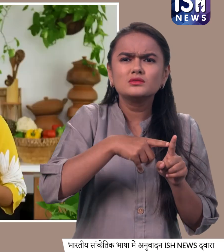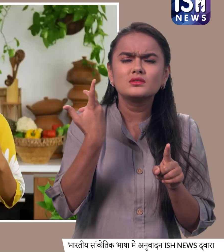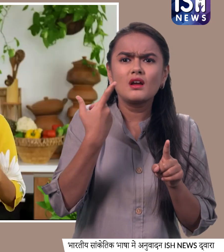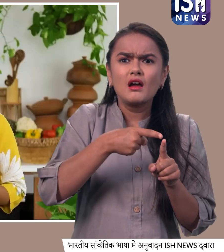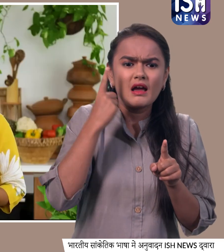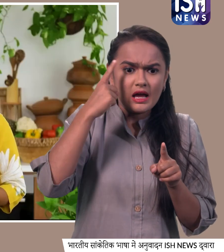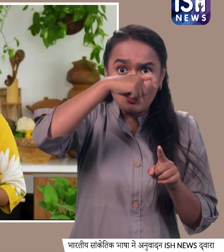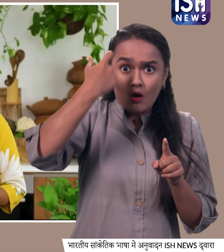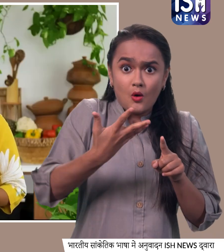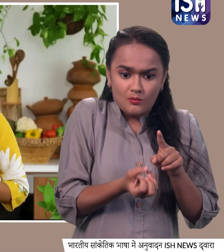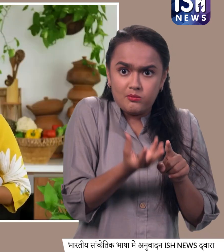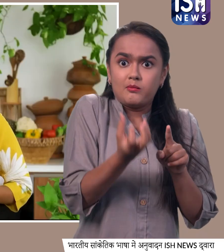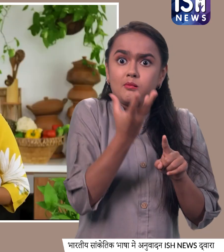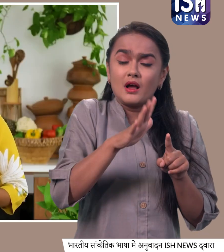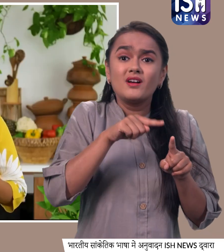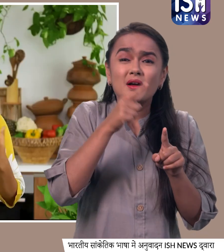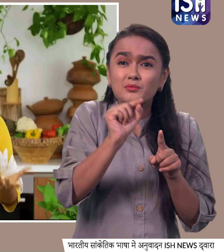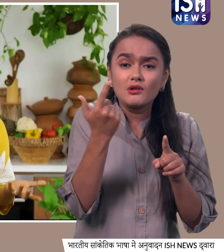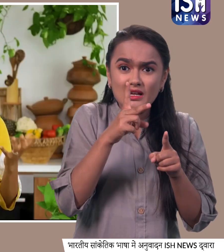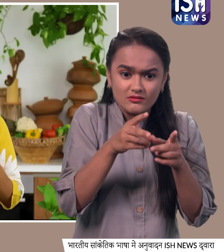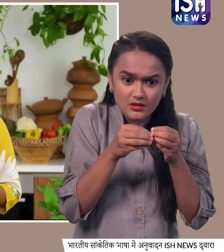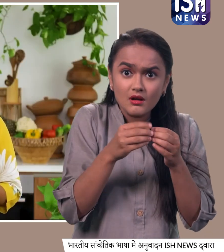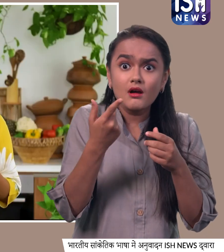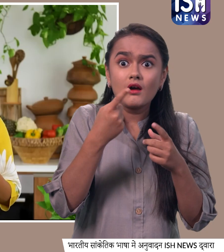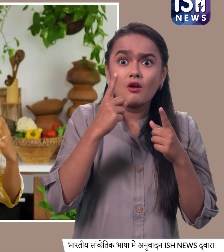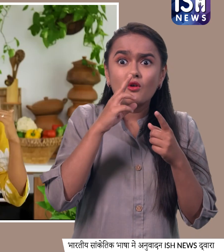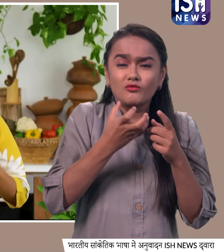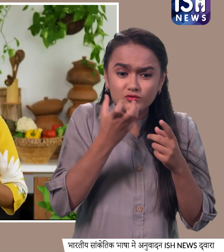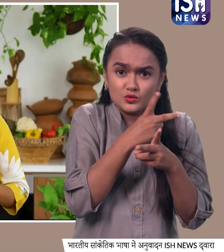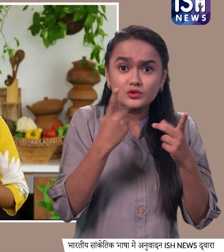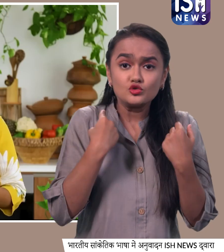which leads to the nutrients of your veggies & fruits diminishing